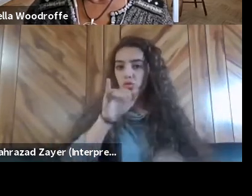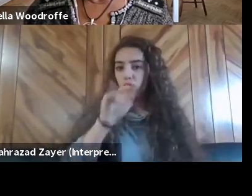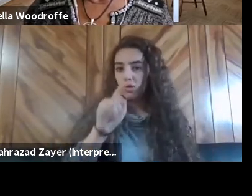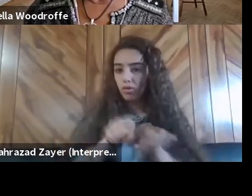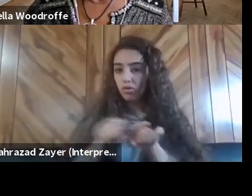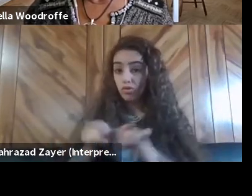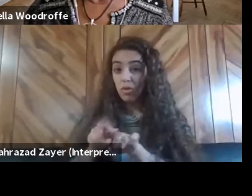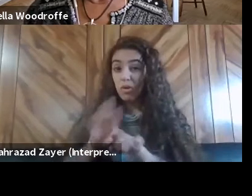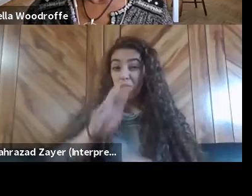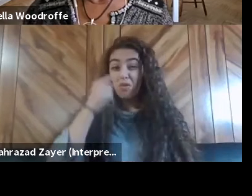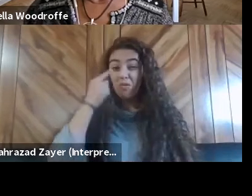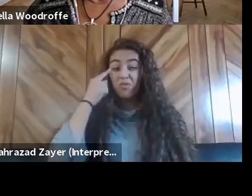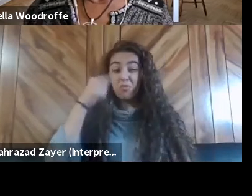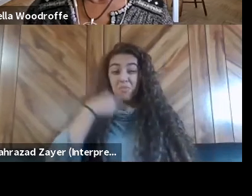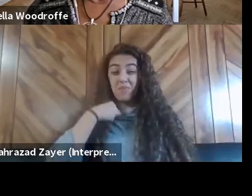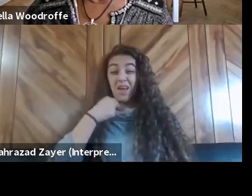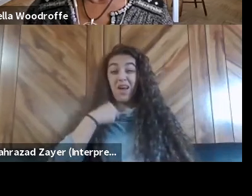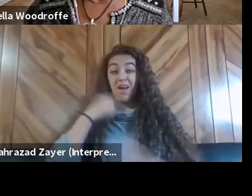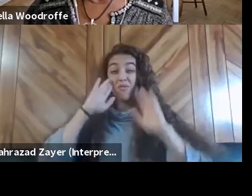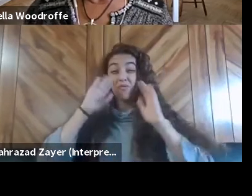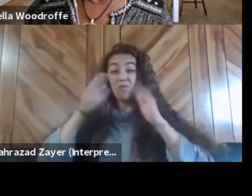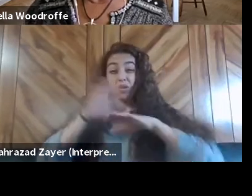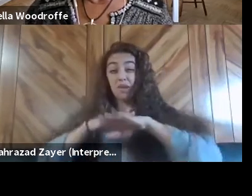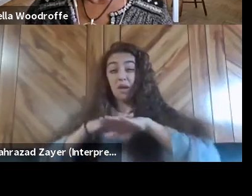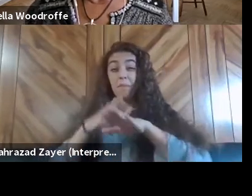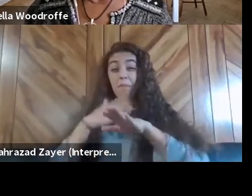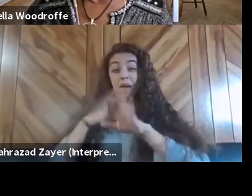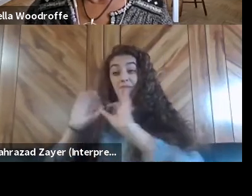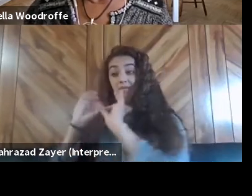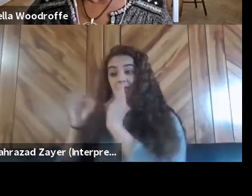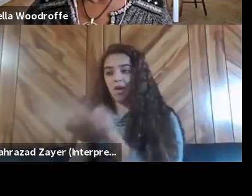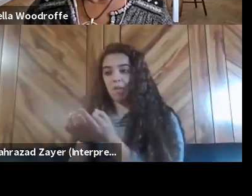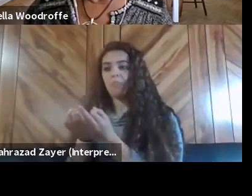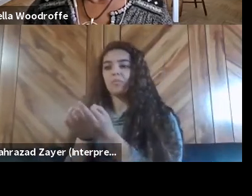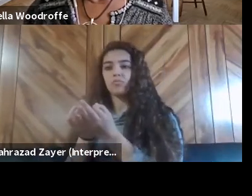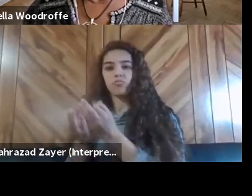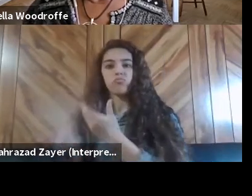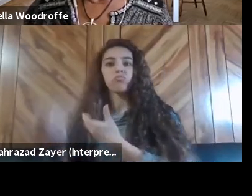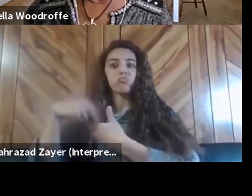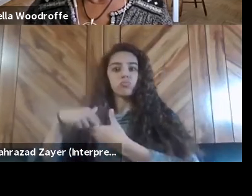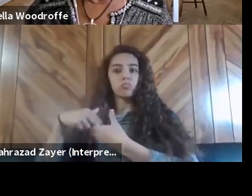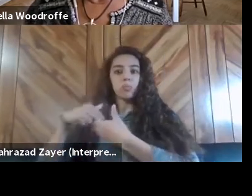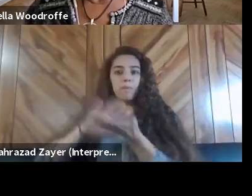board to understand what it was. And to also really, for me, I